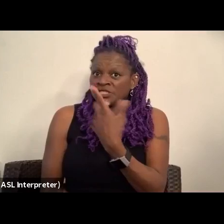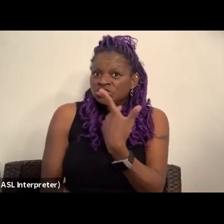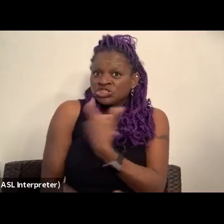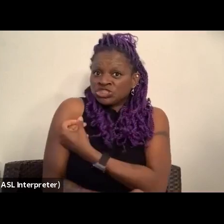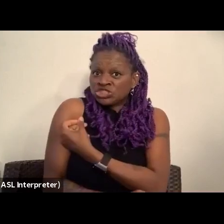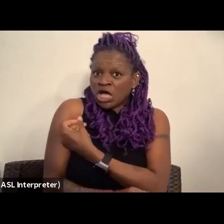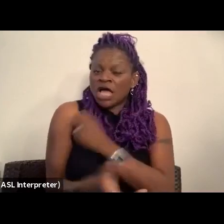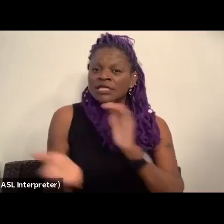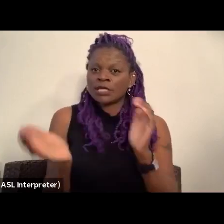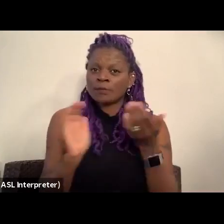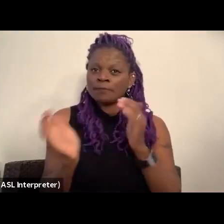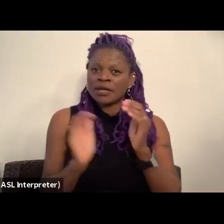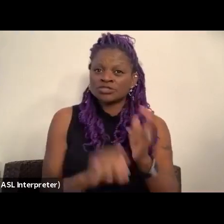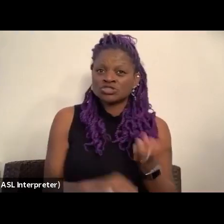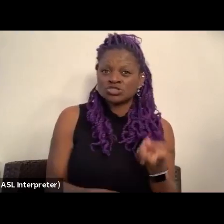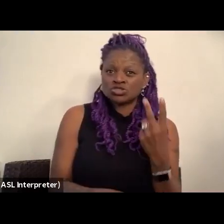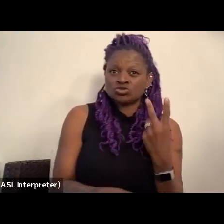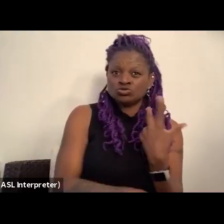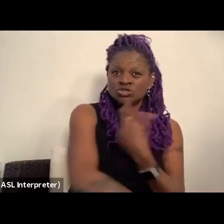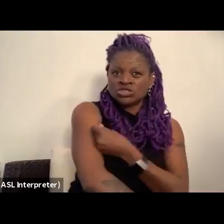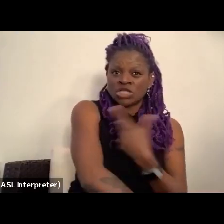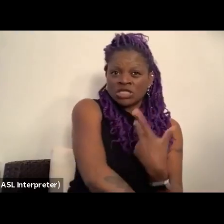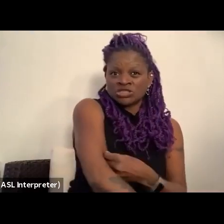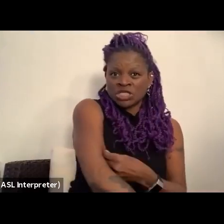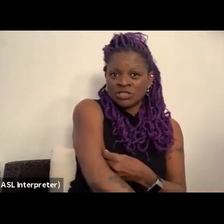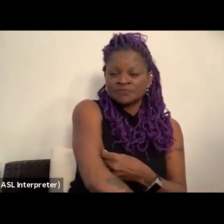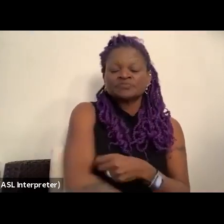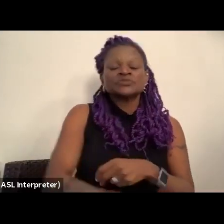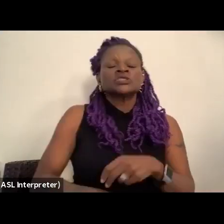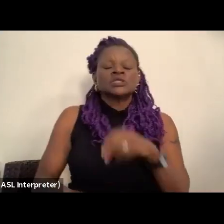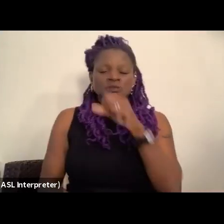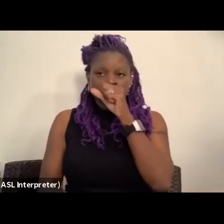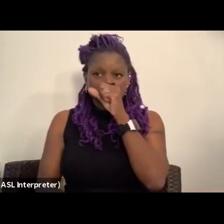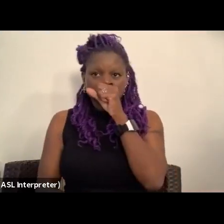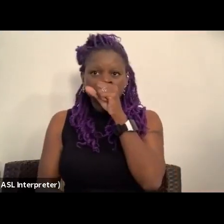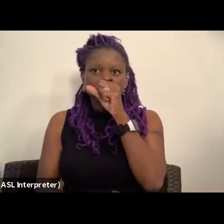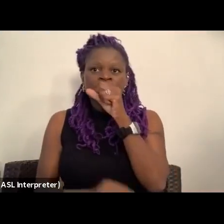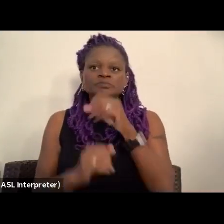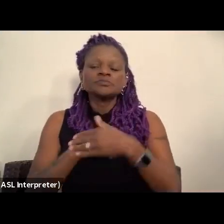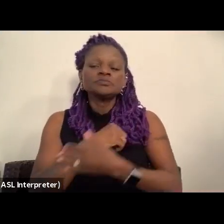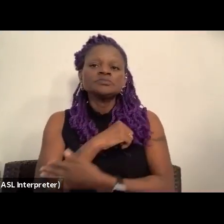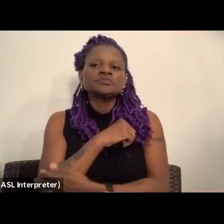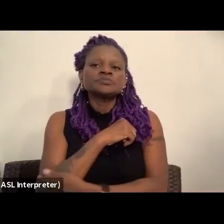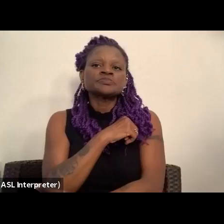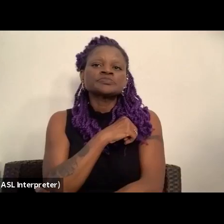So the idea of us putting this through the federally qualified health clinics and also others is very good.